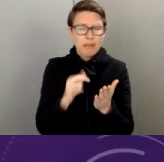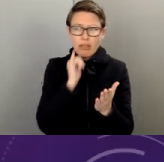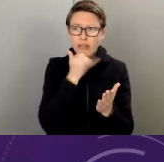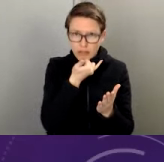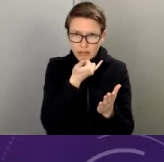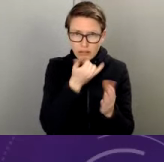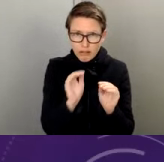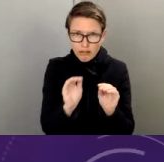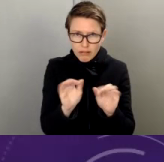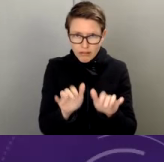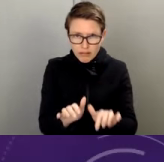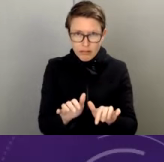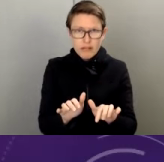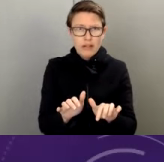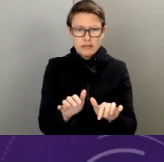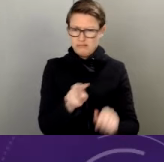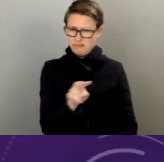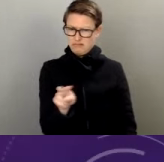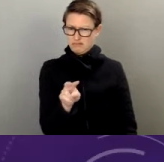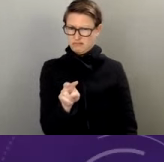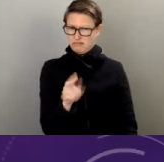then we can't really identify what section you're talking about